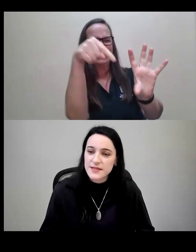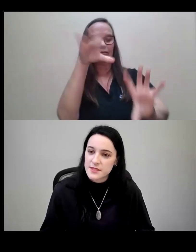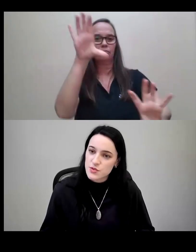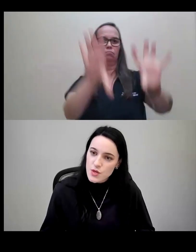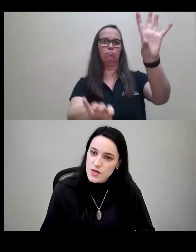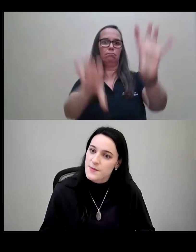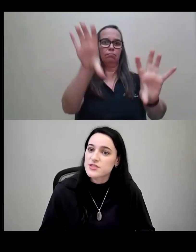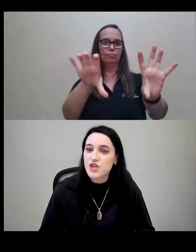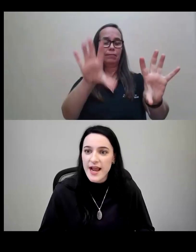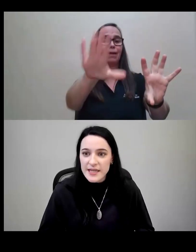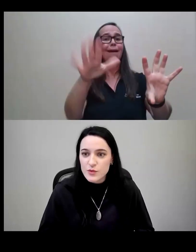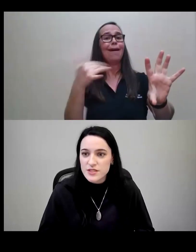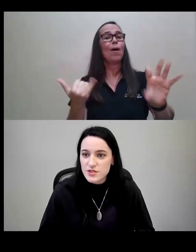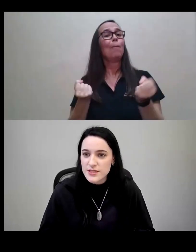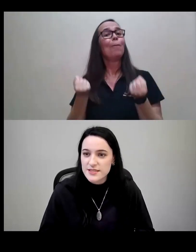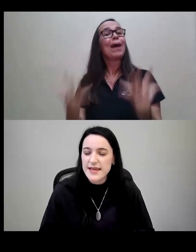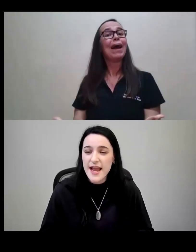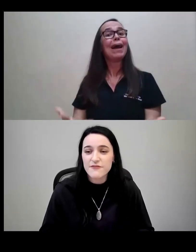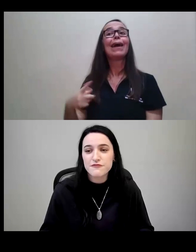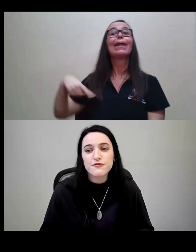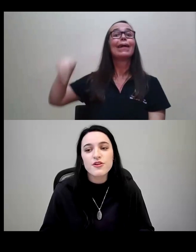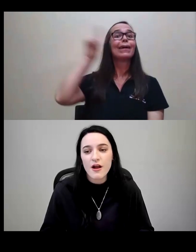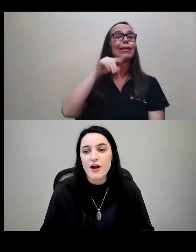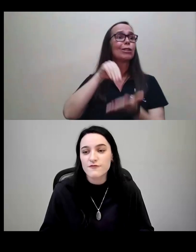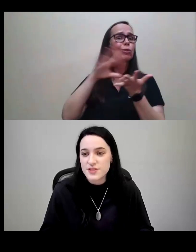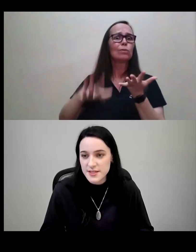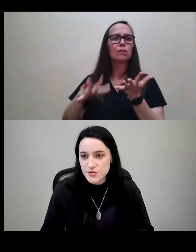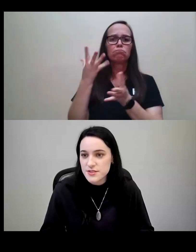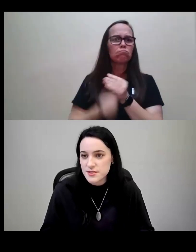you'd be in the dorm and chatting with students and having full-on conversations